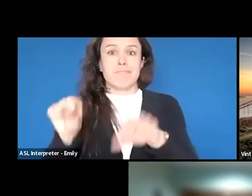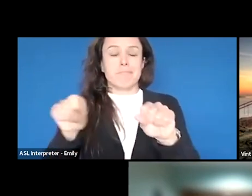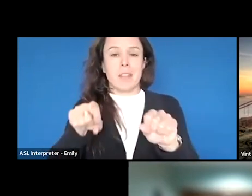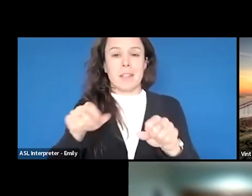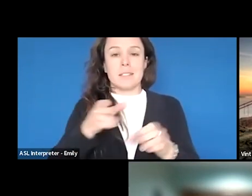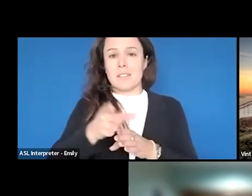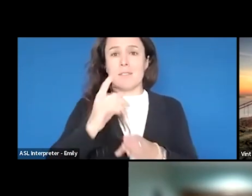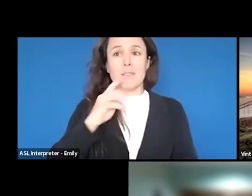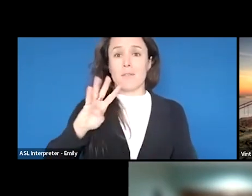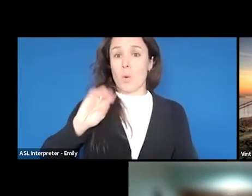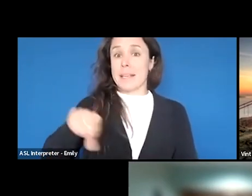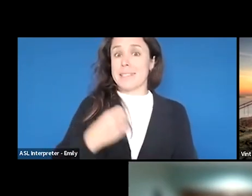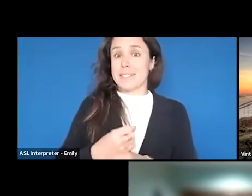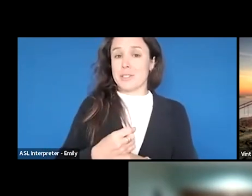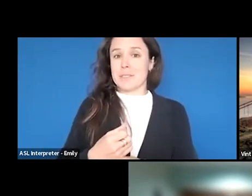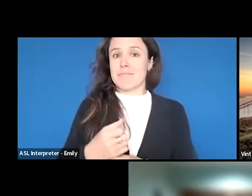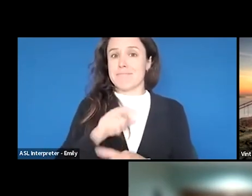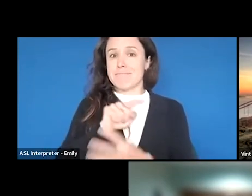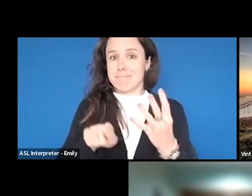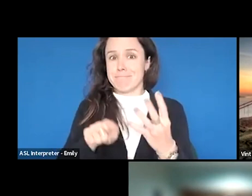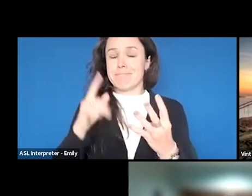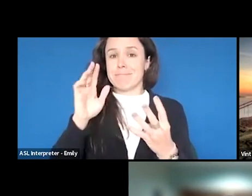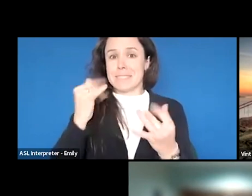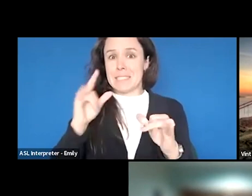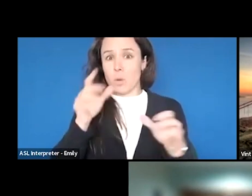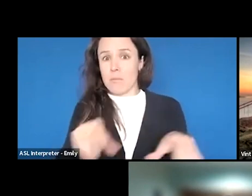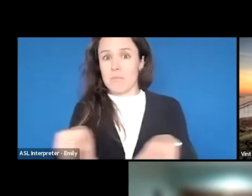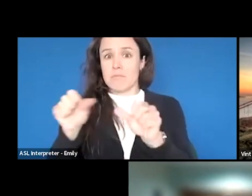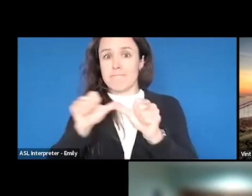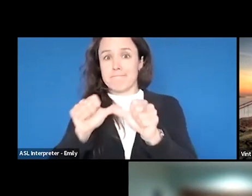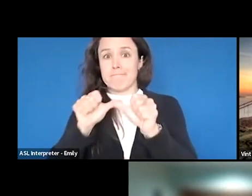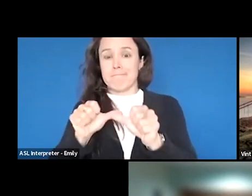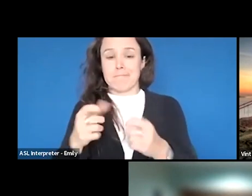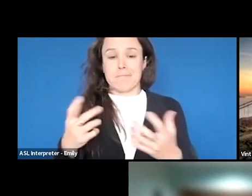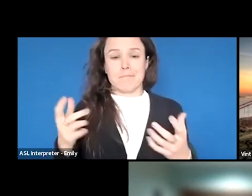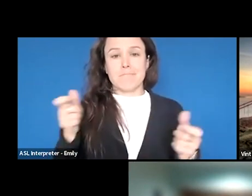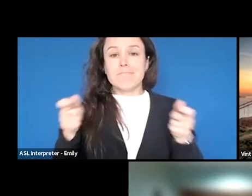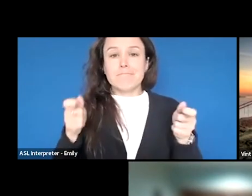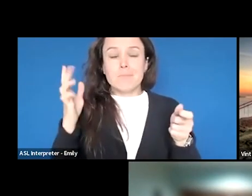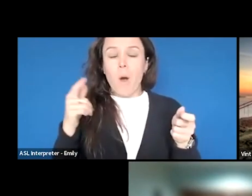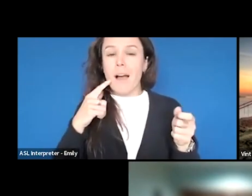years and will continue to do so, I believe, because it asserts the centrality of human